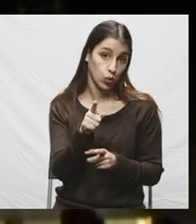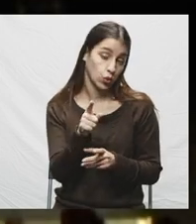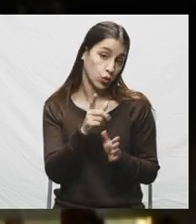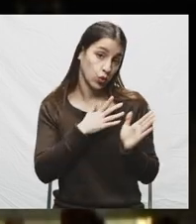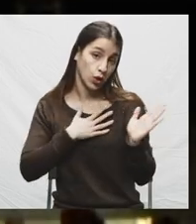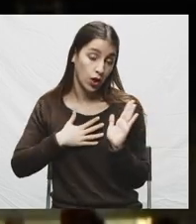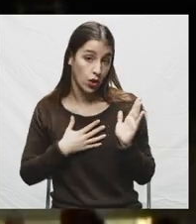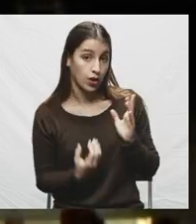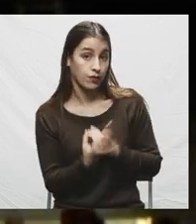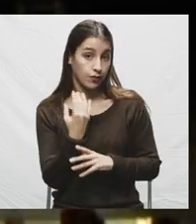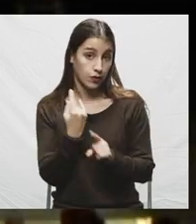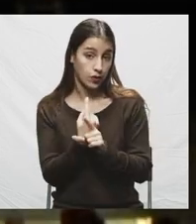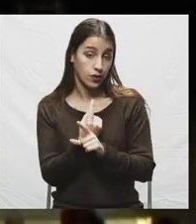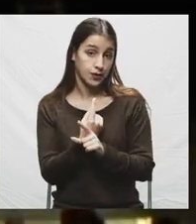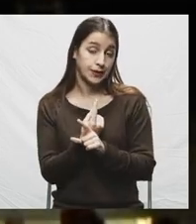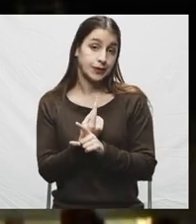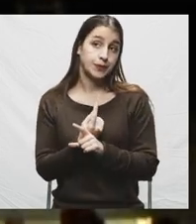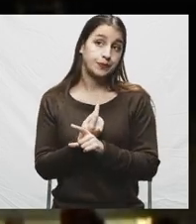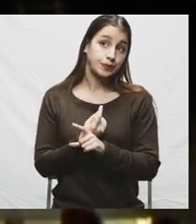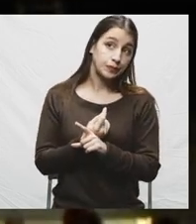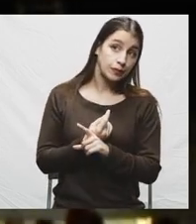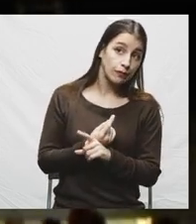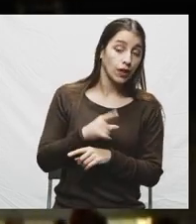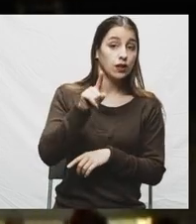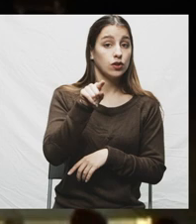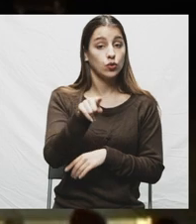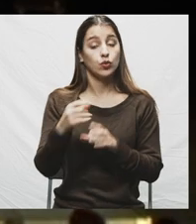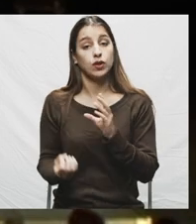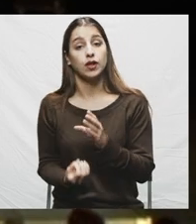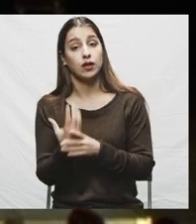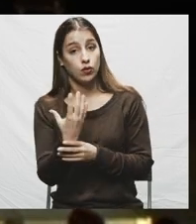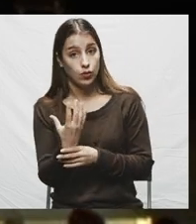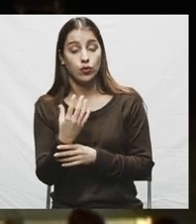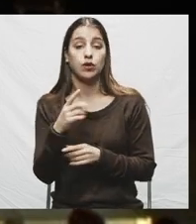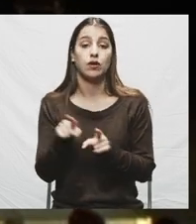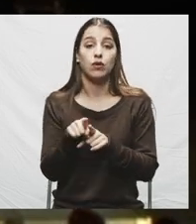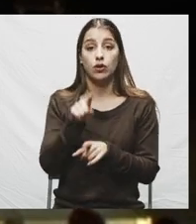you as a choreographer and as a creator, and also your role as an outside eye.